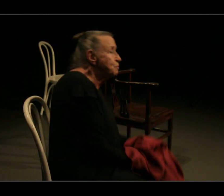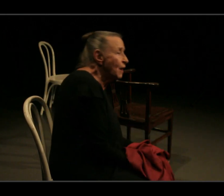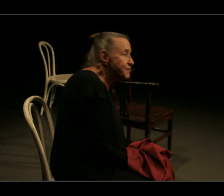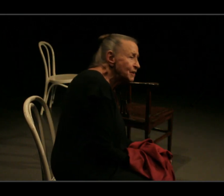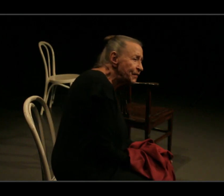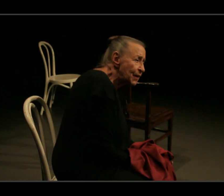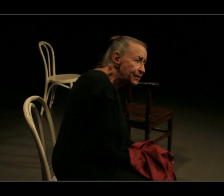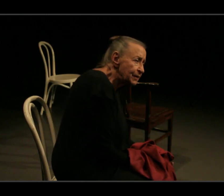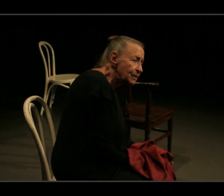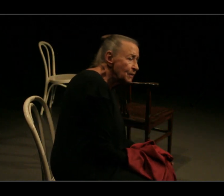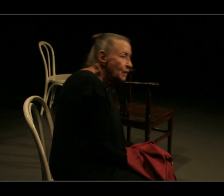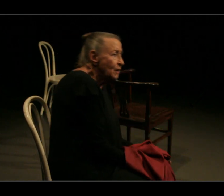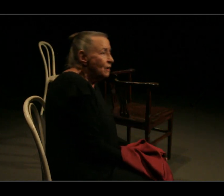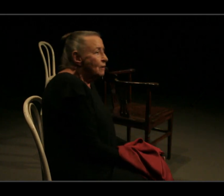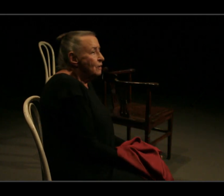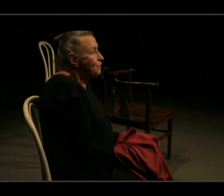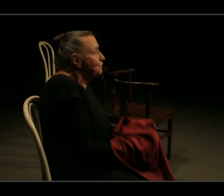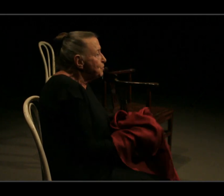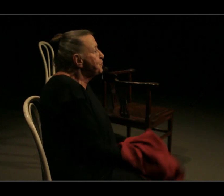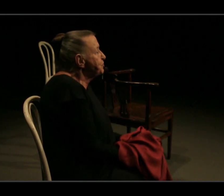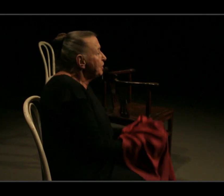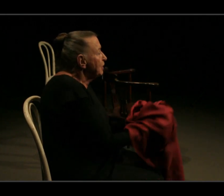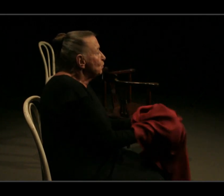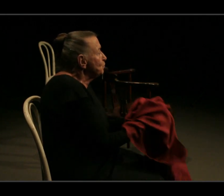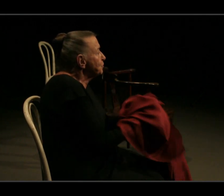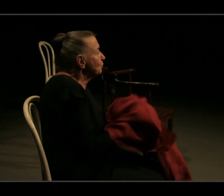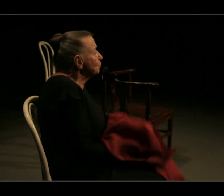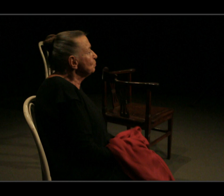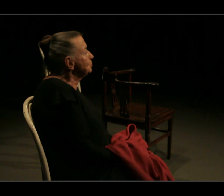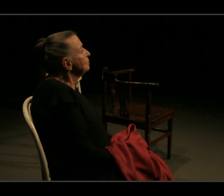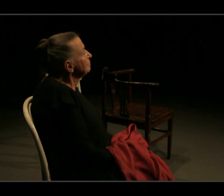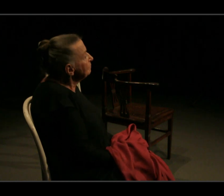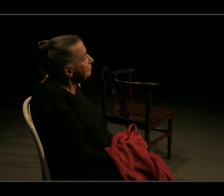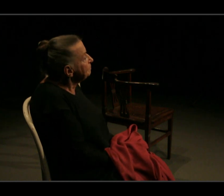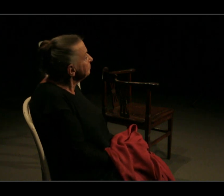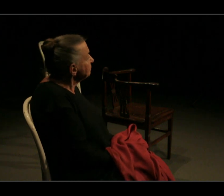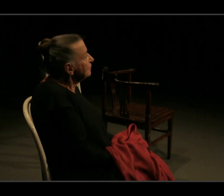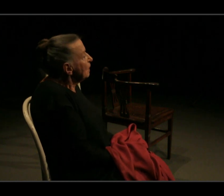when dozens bearing lanterns entered there, though powerful hands